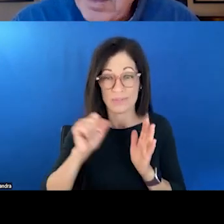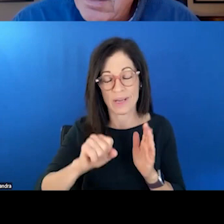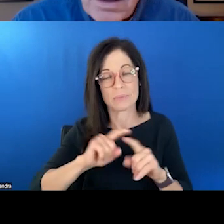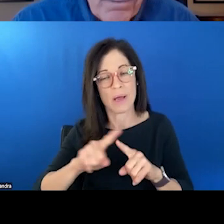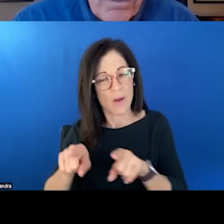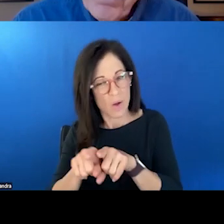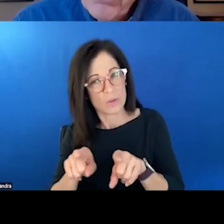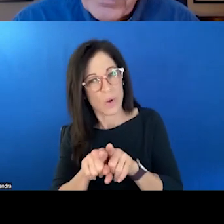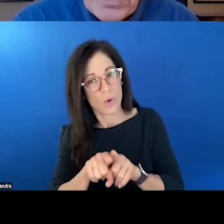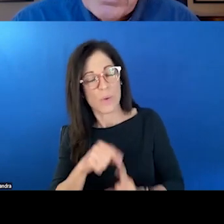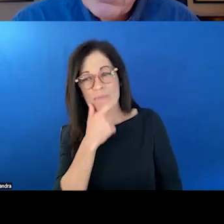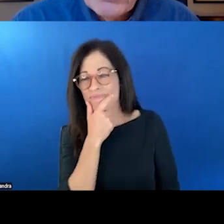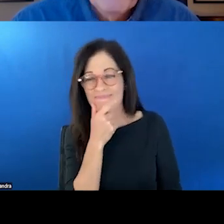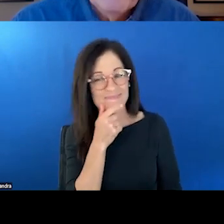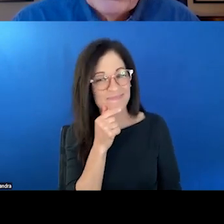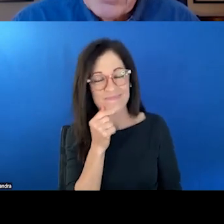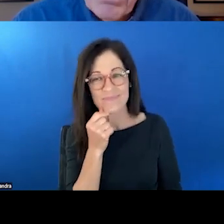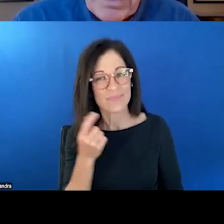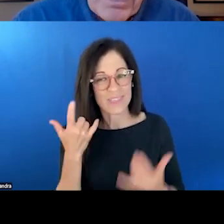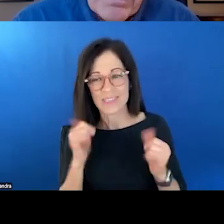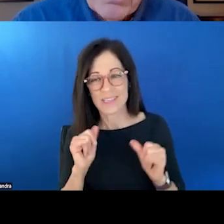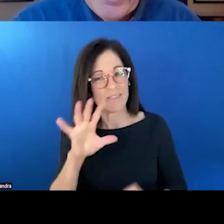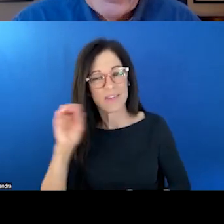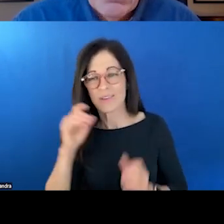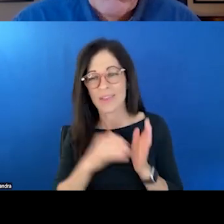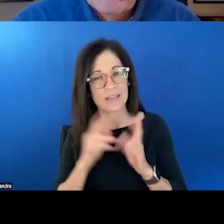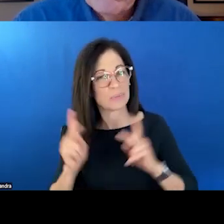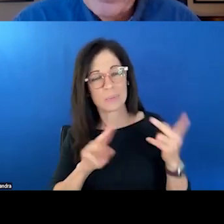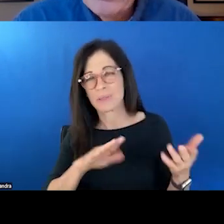OTHER HAND THERE ARE STILL 50,000 PEOPLE WHO ARE DYING ALONE AND